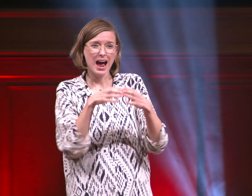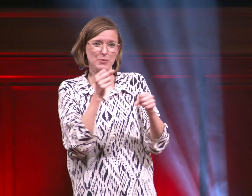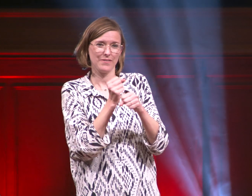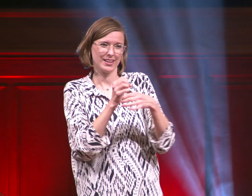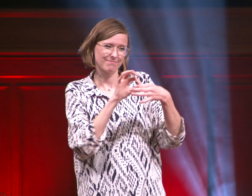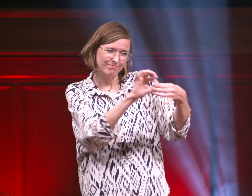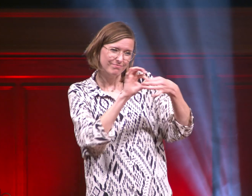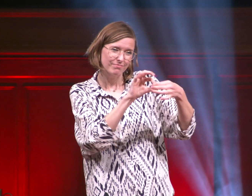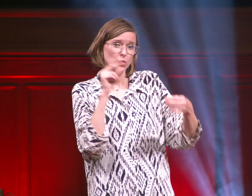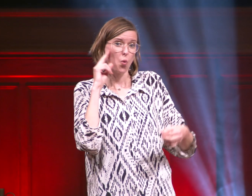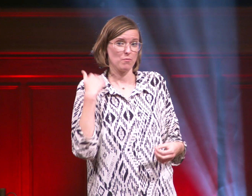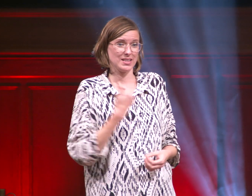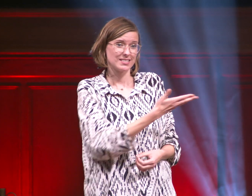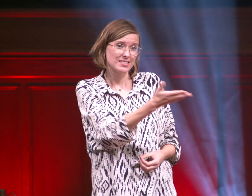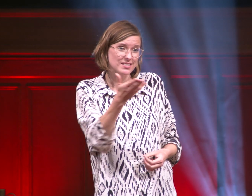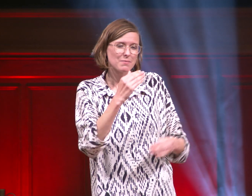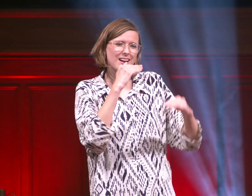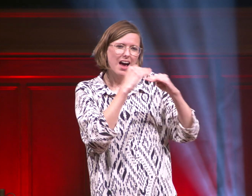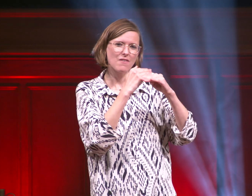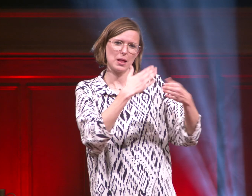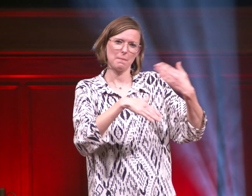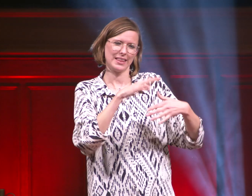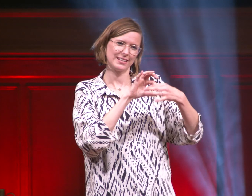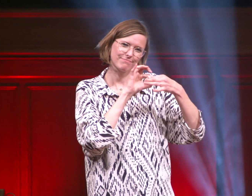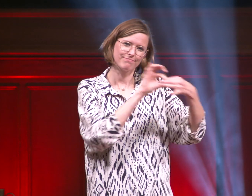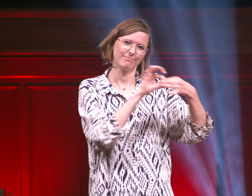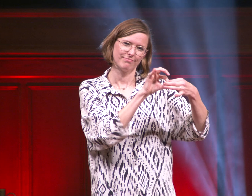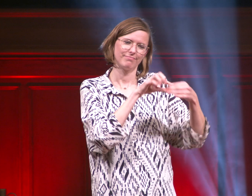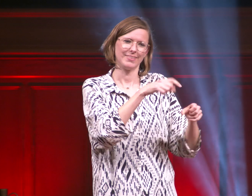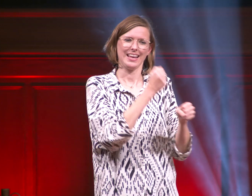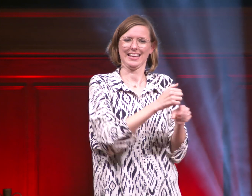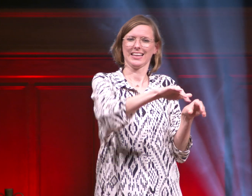What's important is that you work together with your target group, with deaf people in this case.